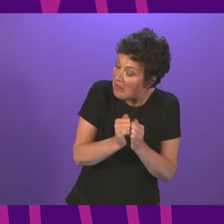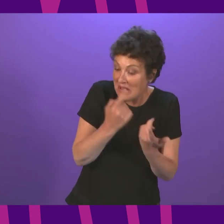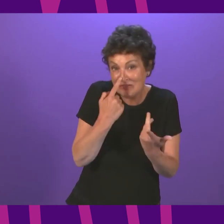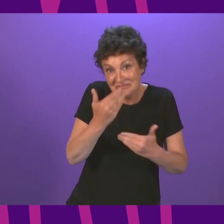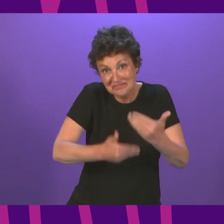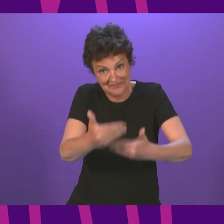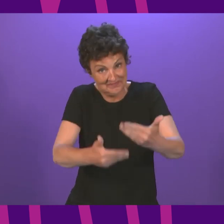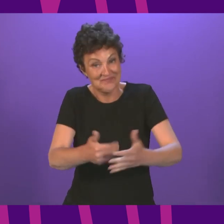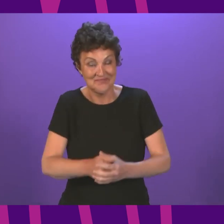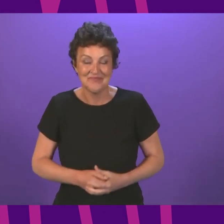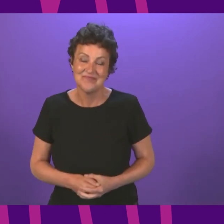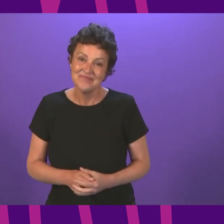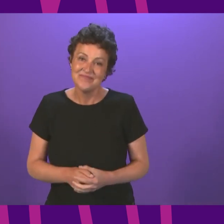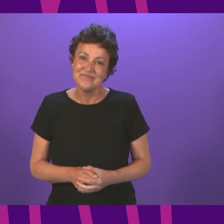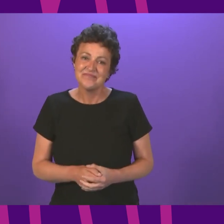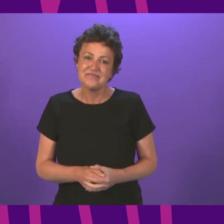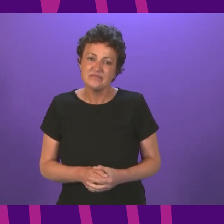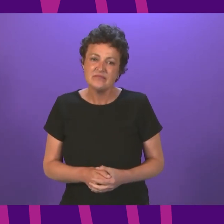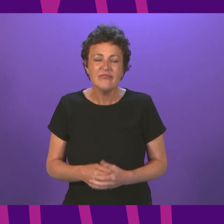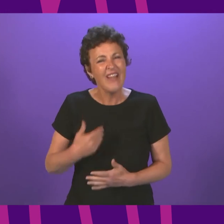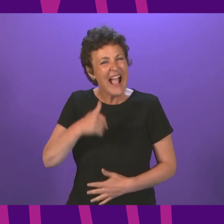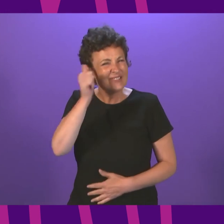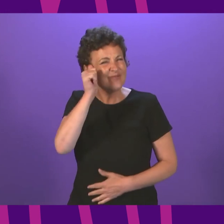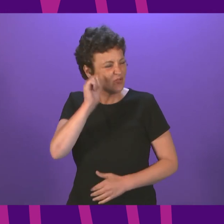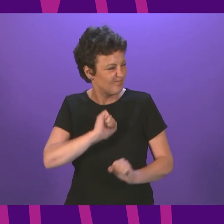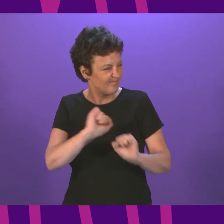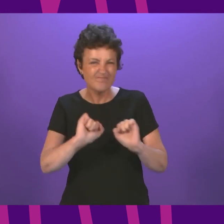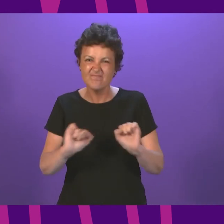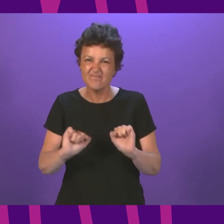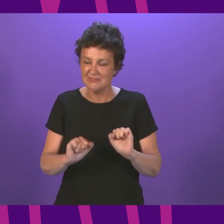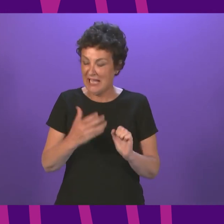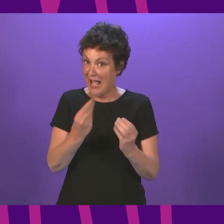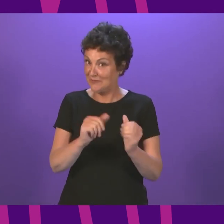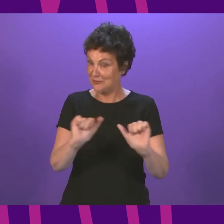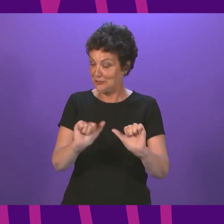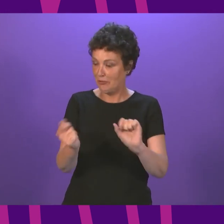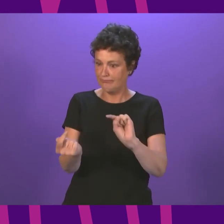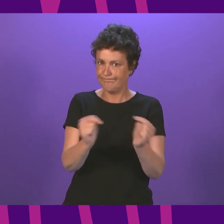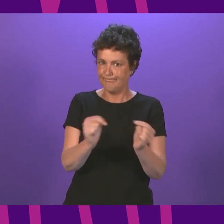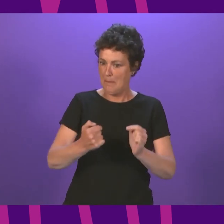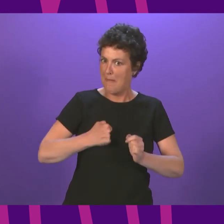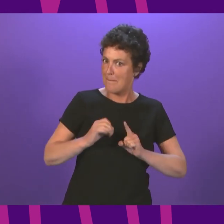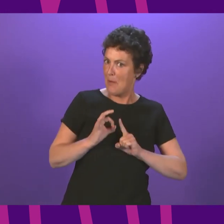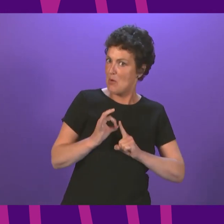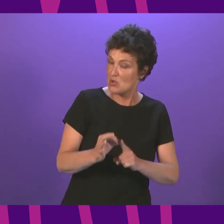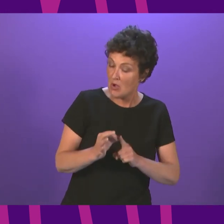in Scotland necessitates that the bill is passed. I am grateful to those members who have engaged with the Scottish Greens during the process and I look forward to continuing